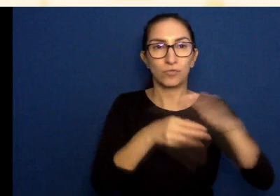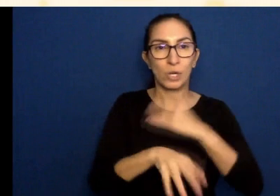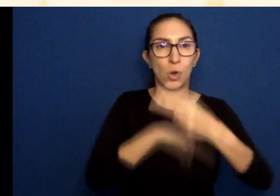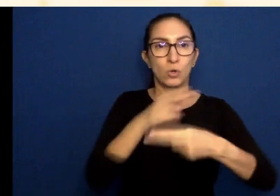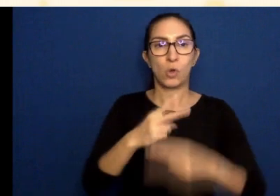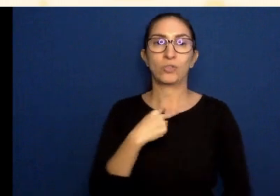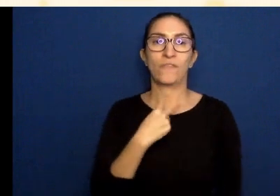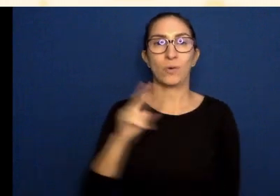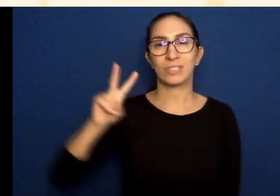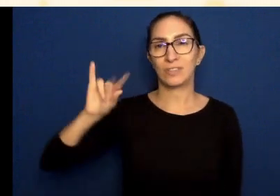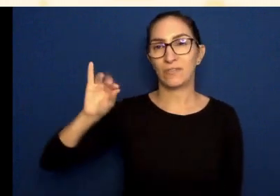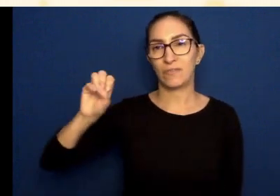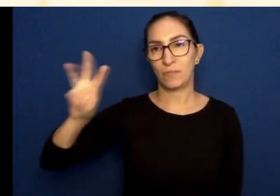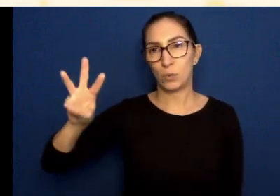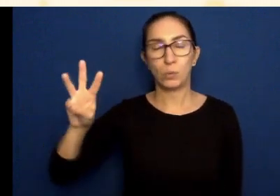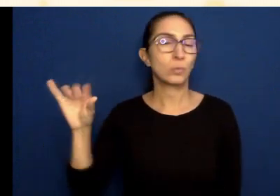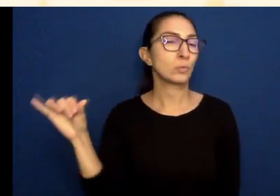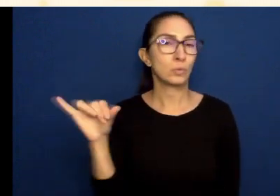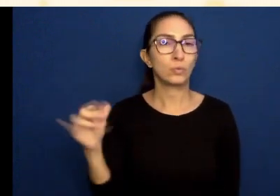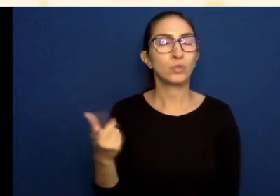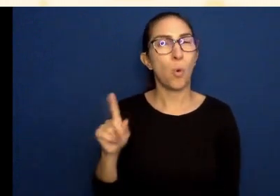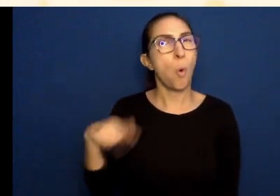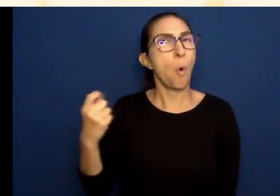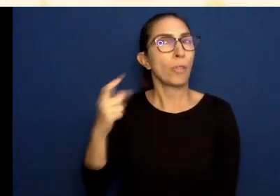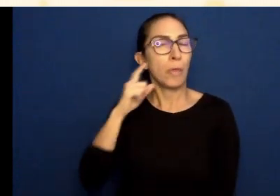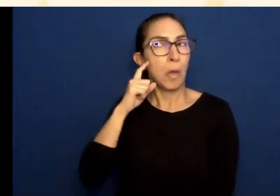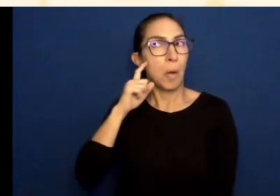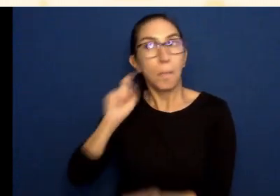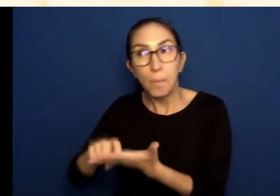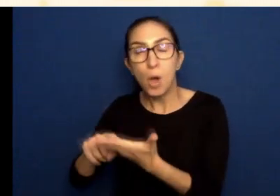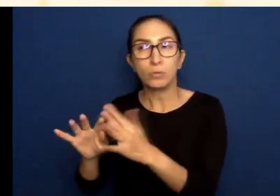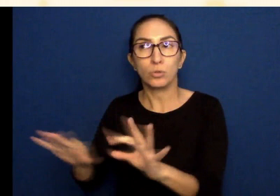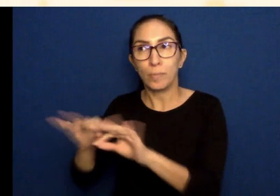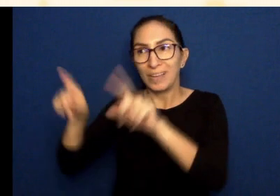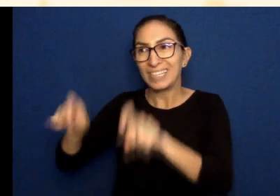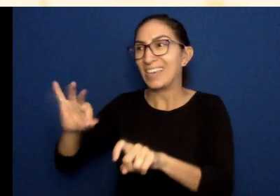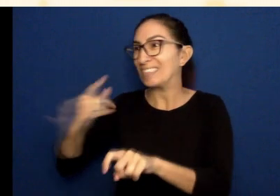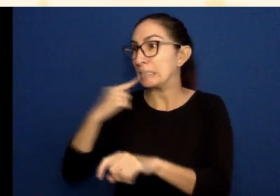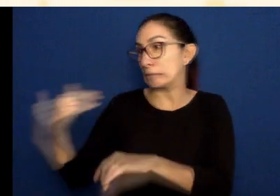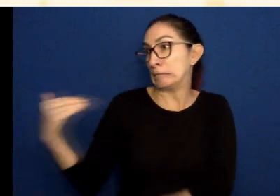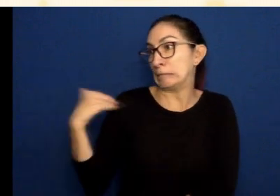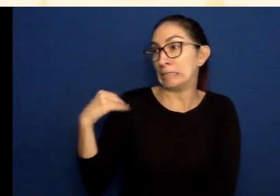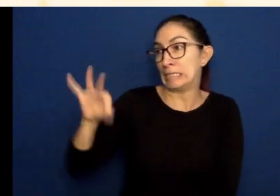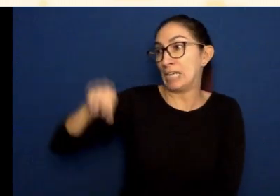are more likely use to use TalkBack. Amazon Kindle Fire also has a different screen reader called VoiceView.